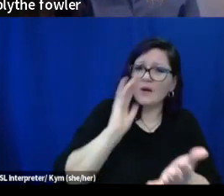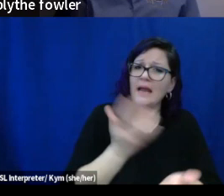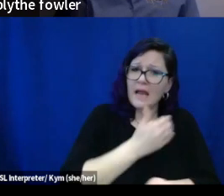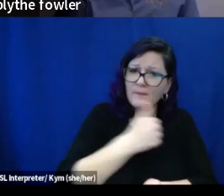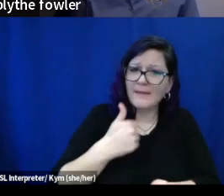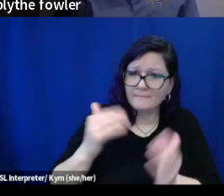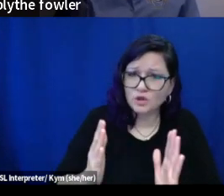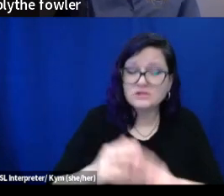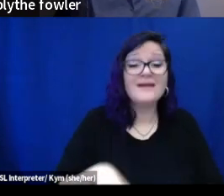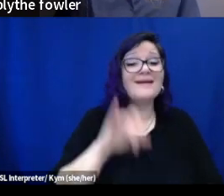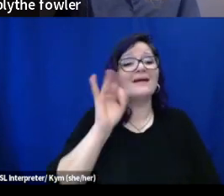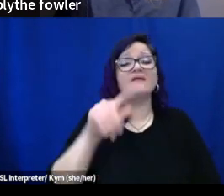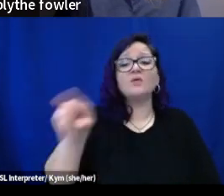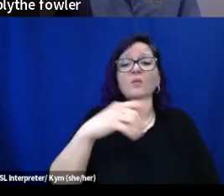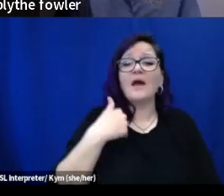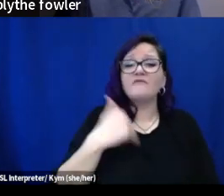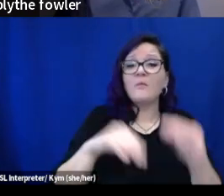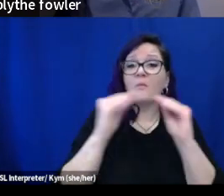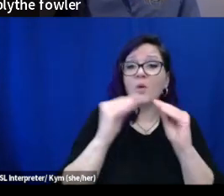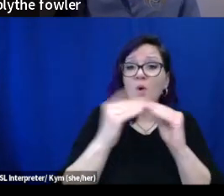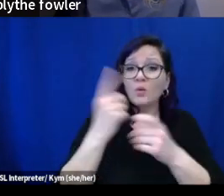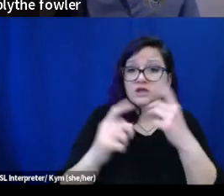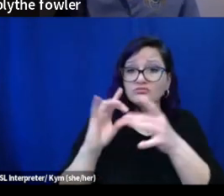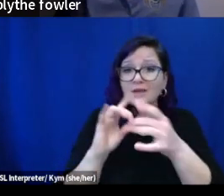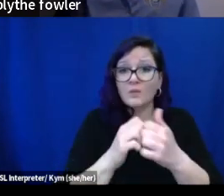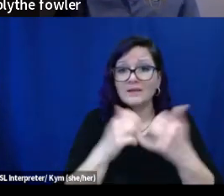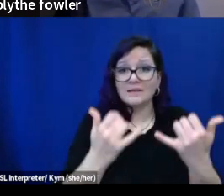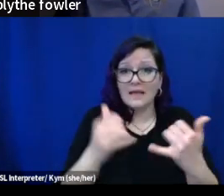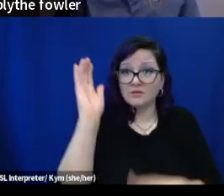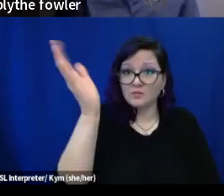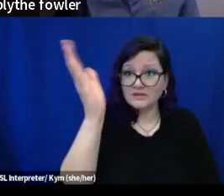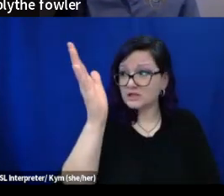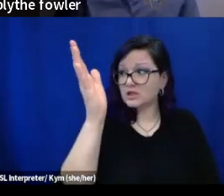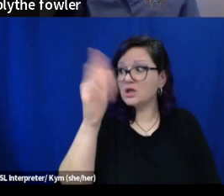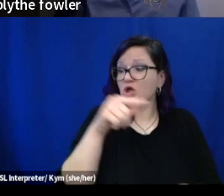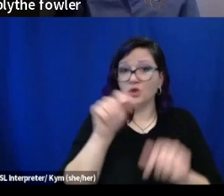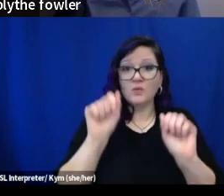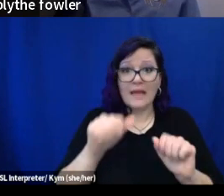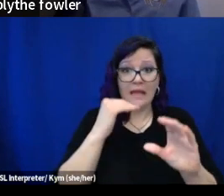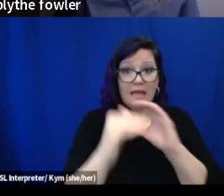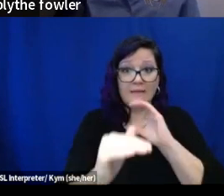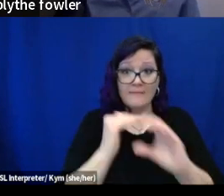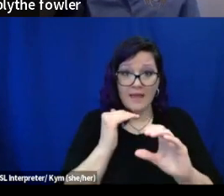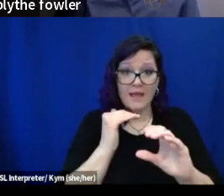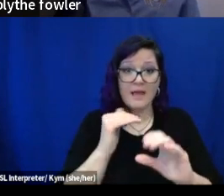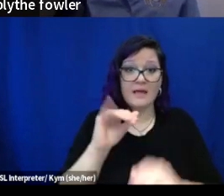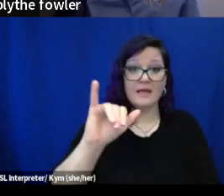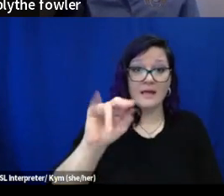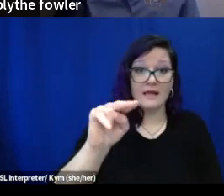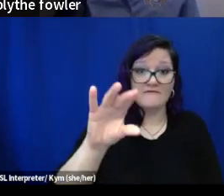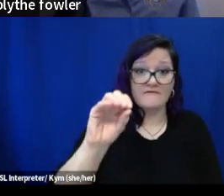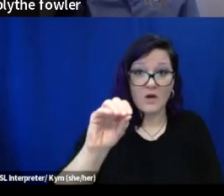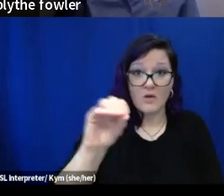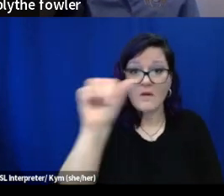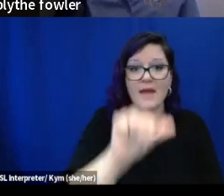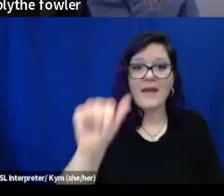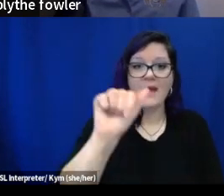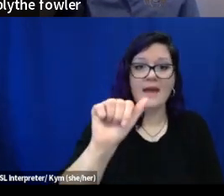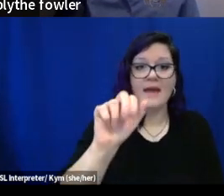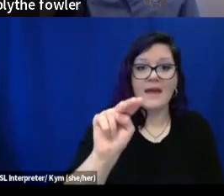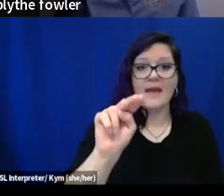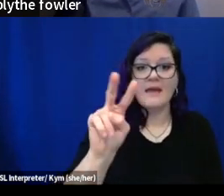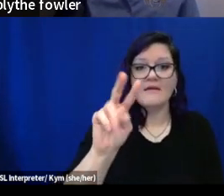If you have additional questions about this presentation you may email info@nvoad.org.